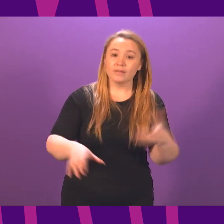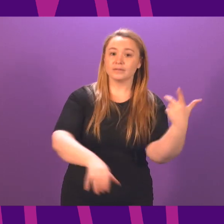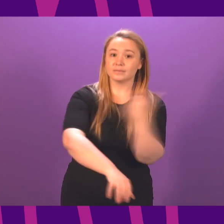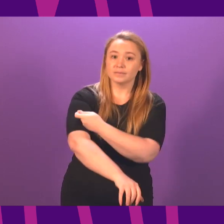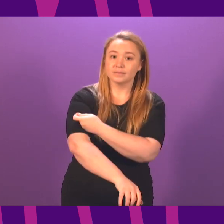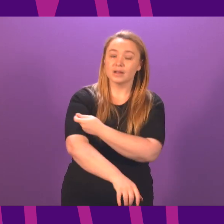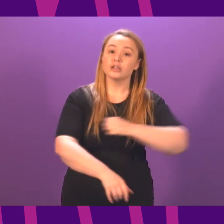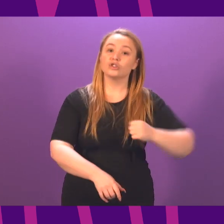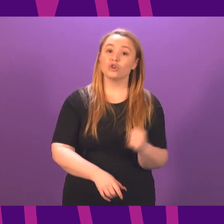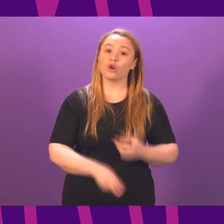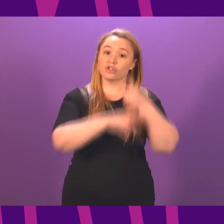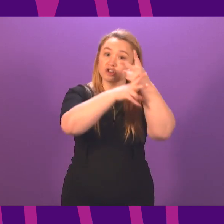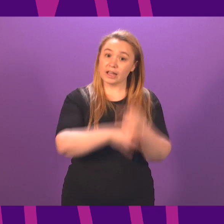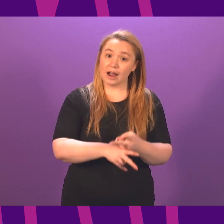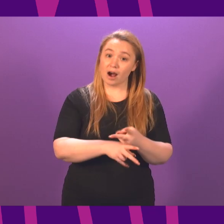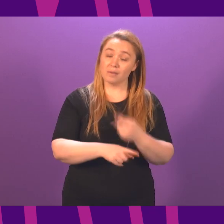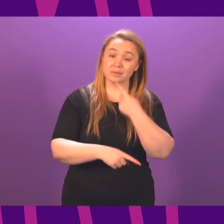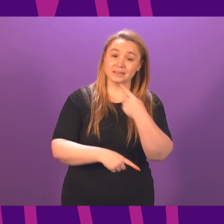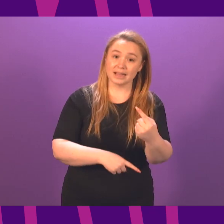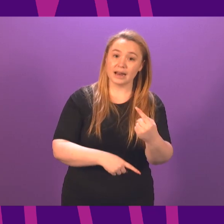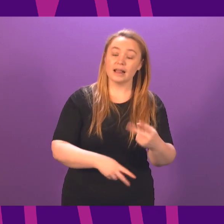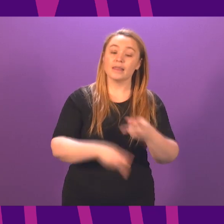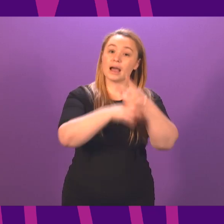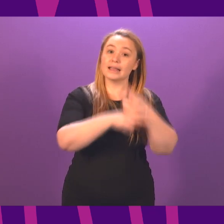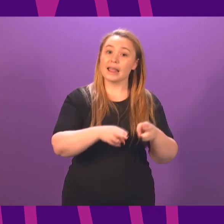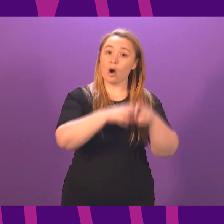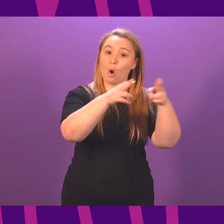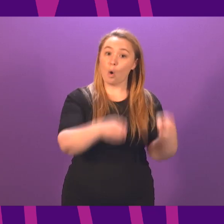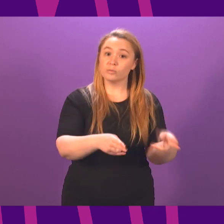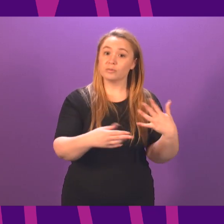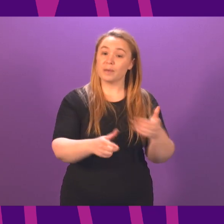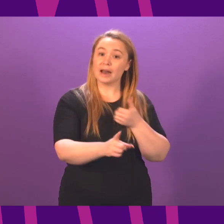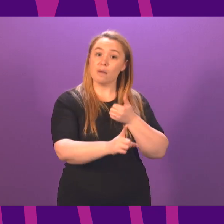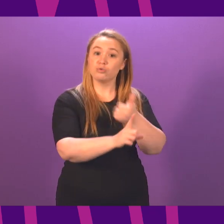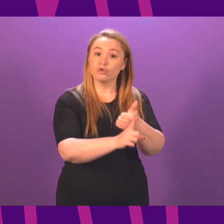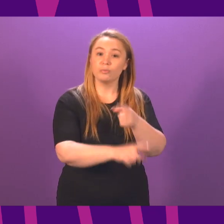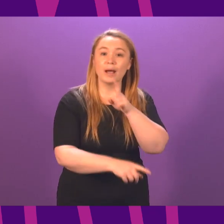the majority of care homes in Scotland have been approached by anti-vaccination groups,